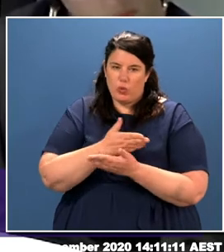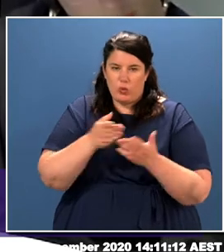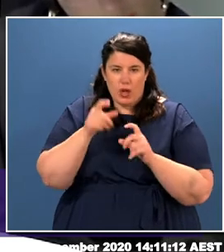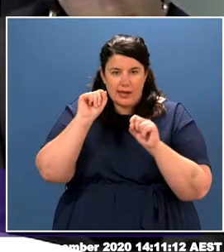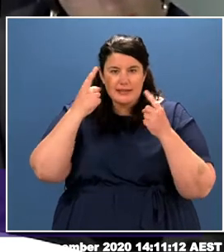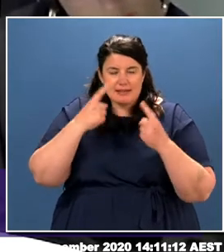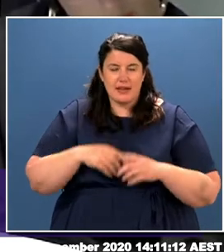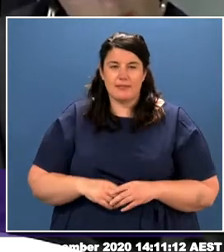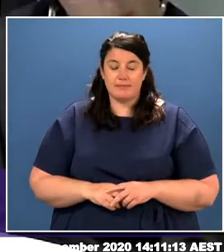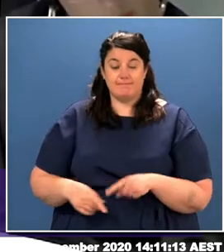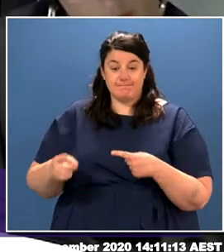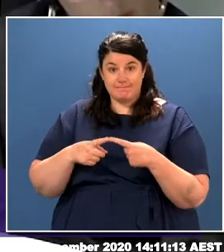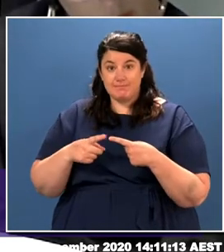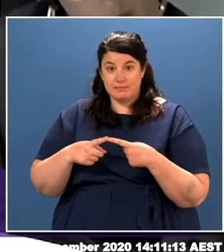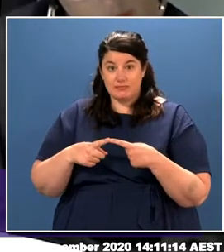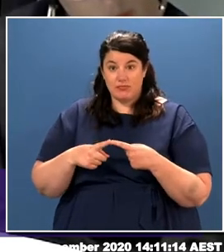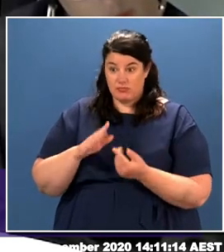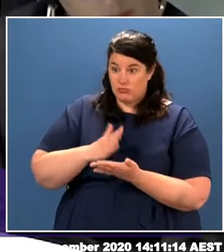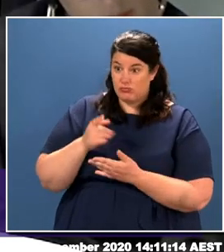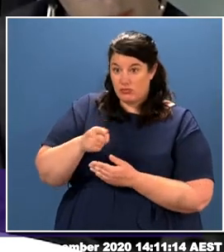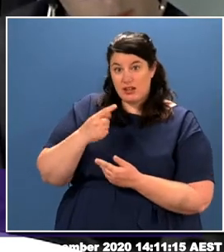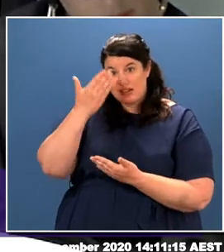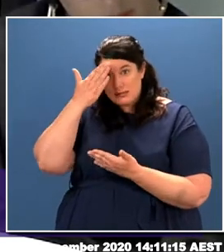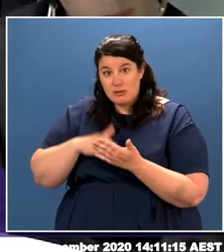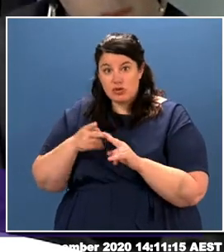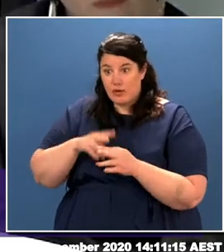So the first one is actual experiences of discrimination that people face